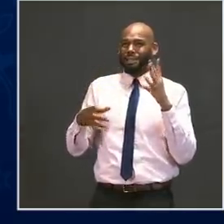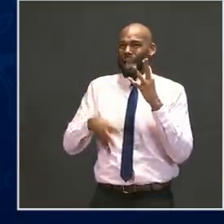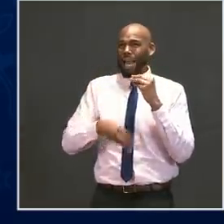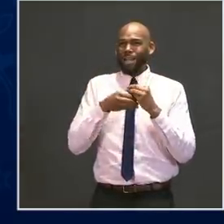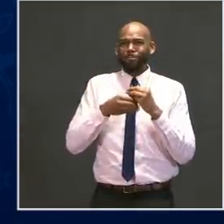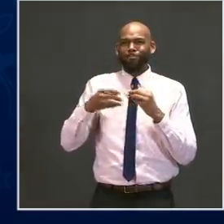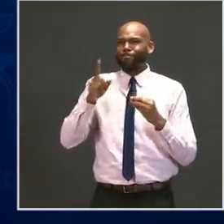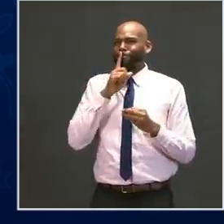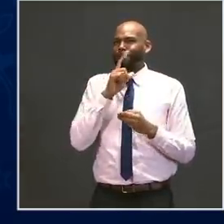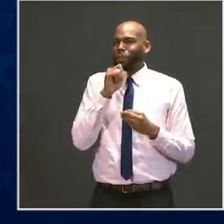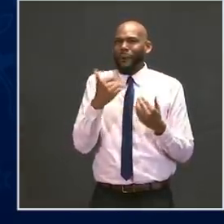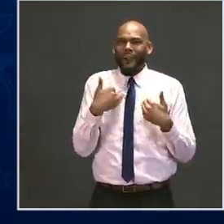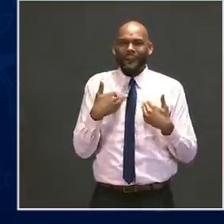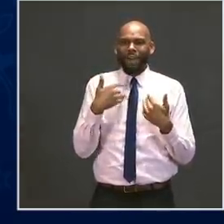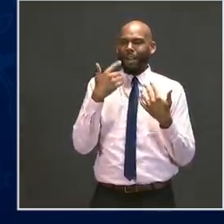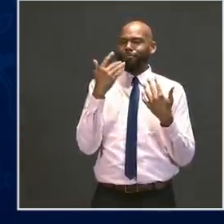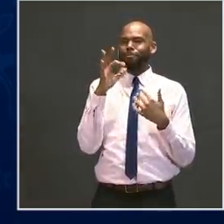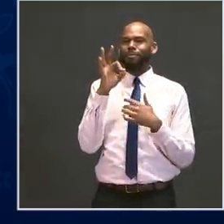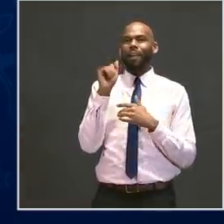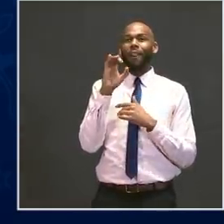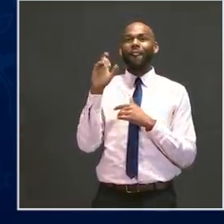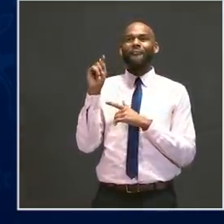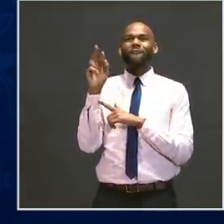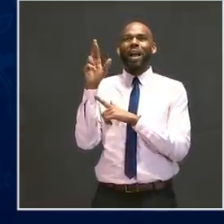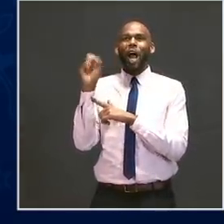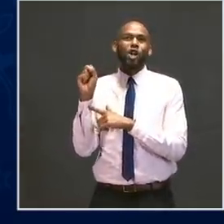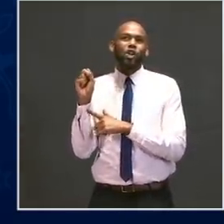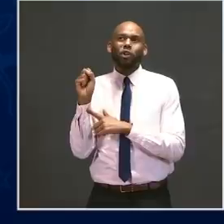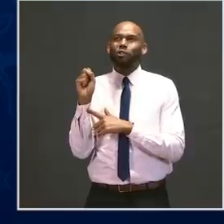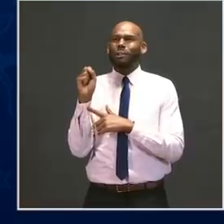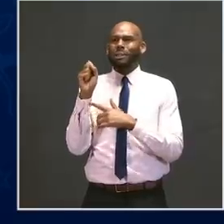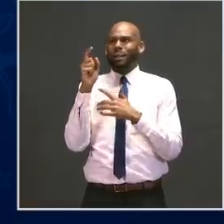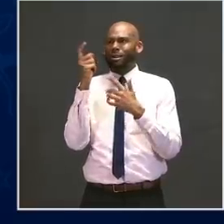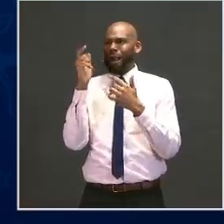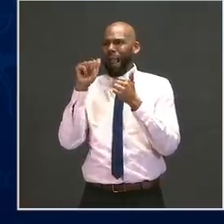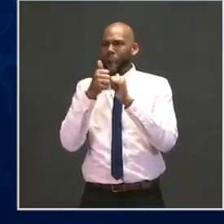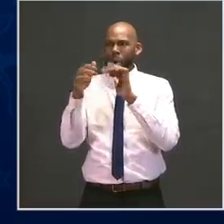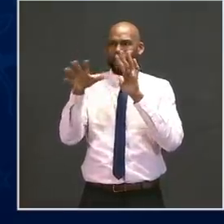the factors that are playing into those decisions. But, you know, the President stands by his concerns